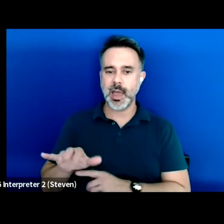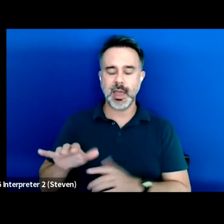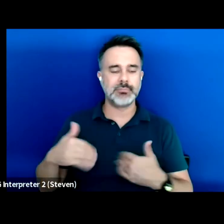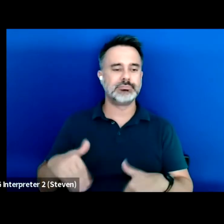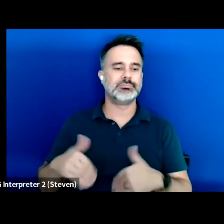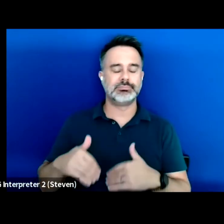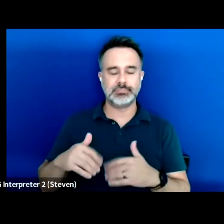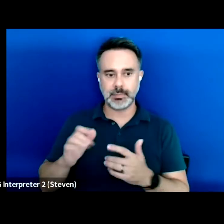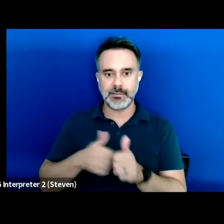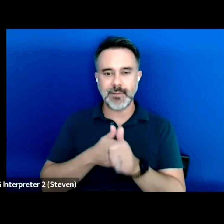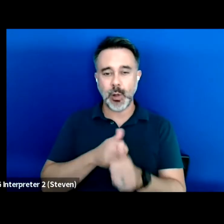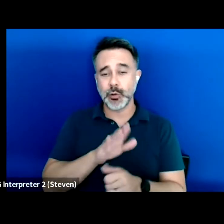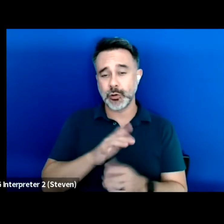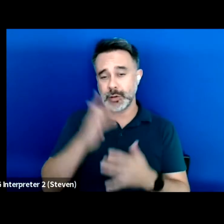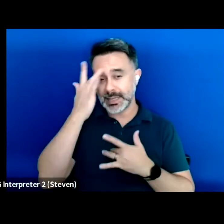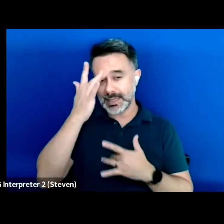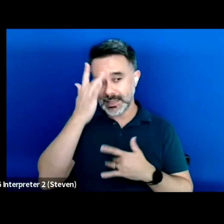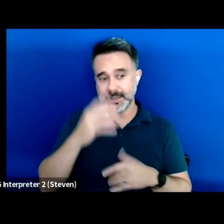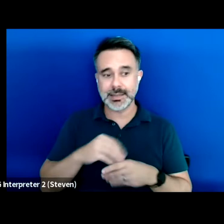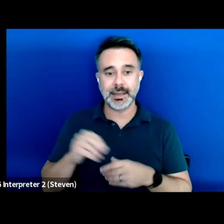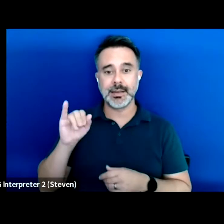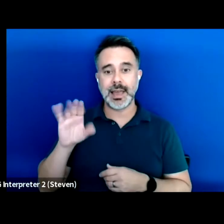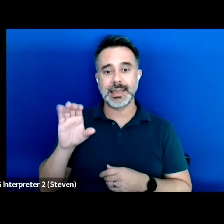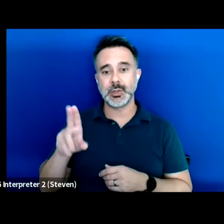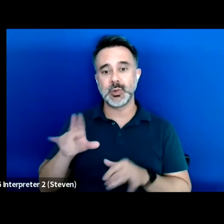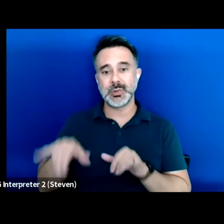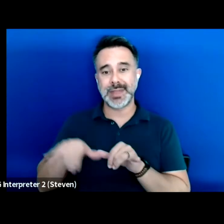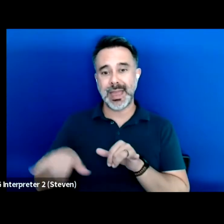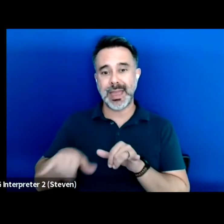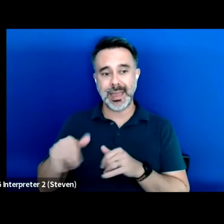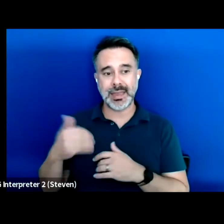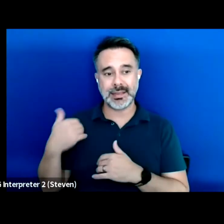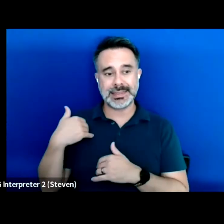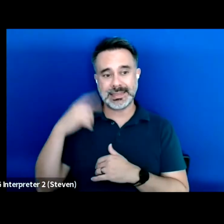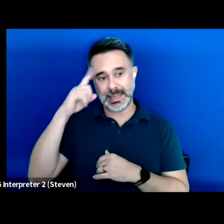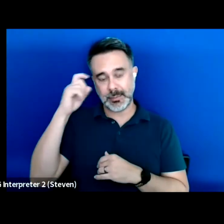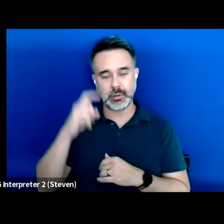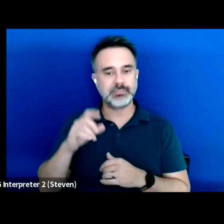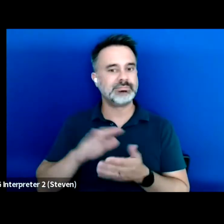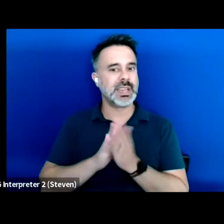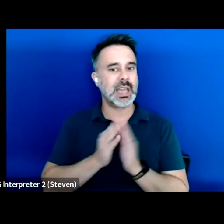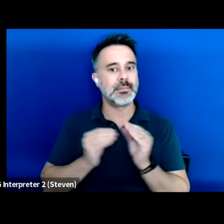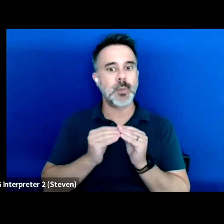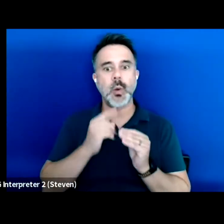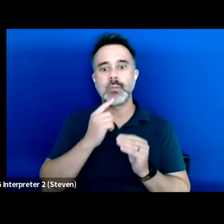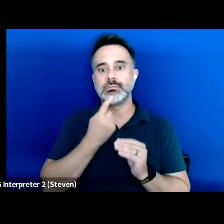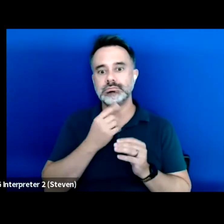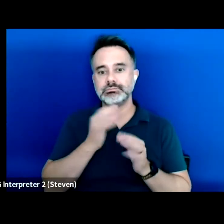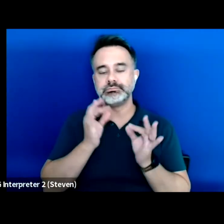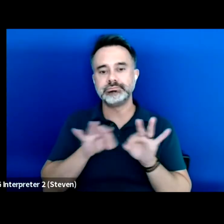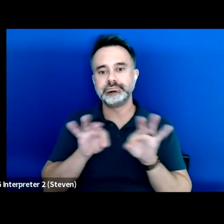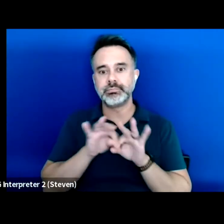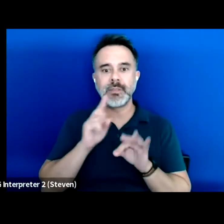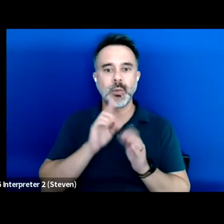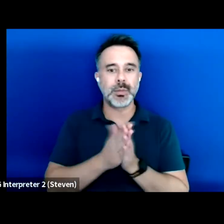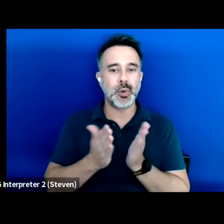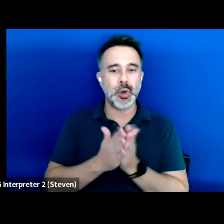I'm wearing a navy button-down t-shirt with a white t-shirt underneath and I'm sitting